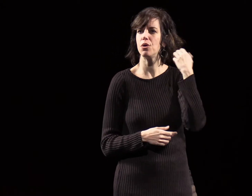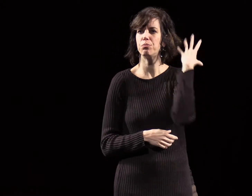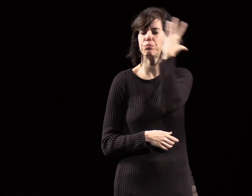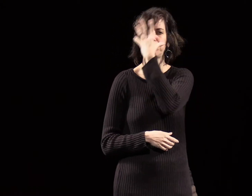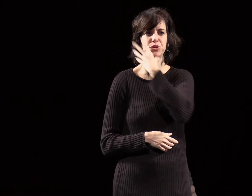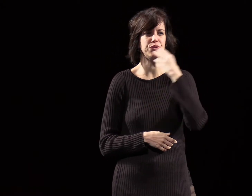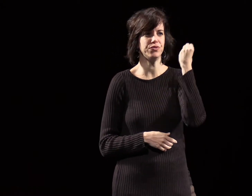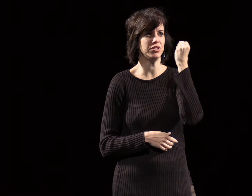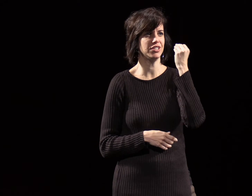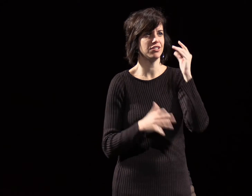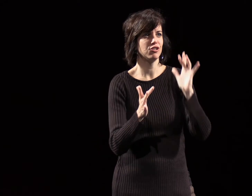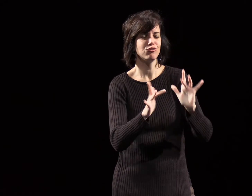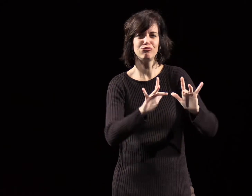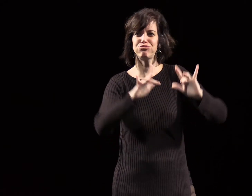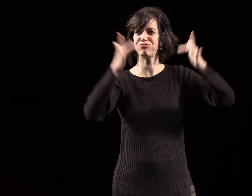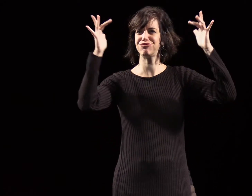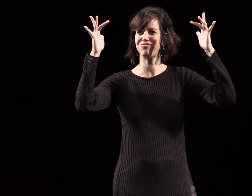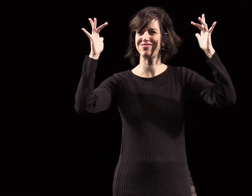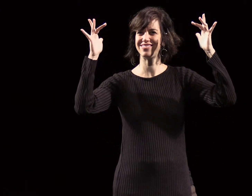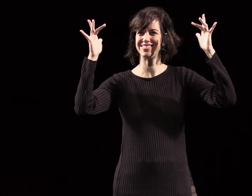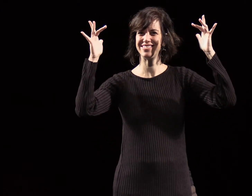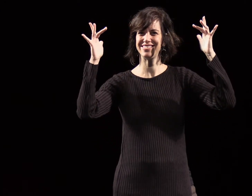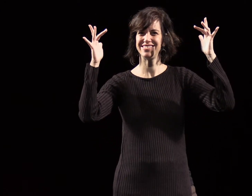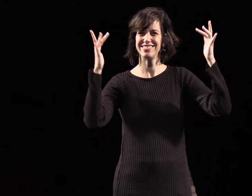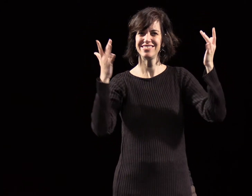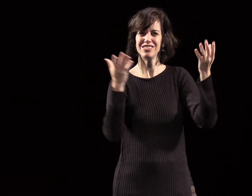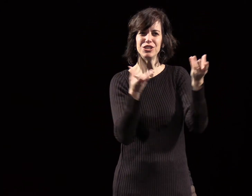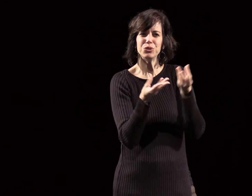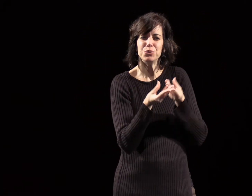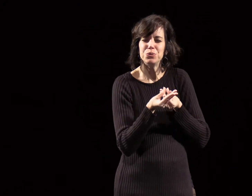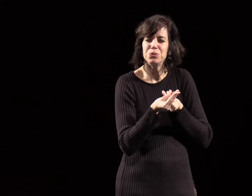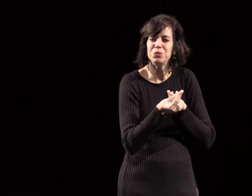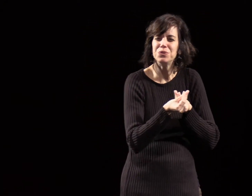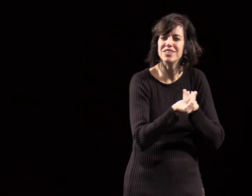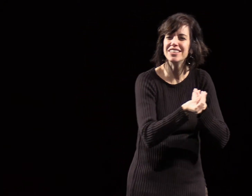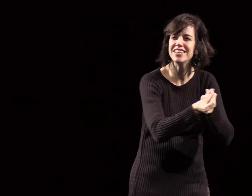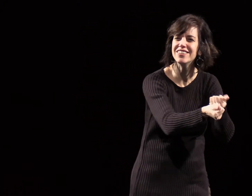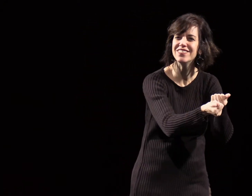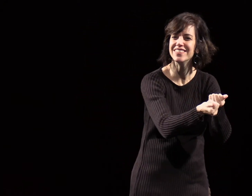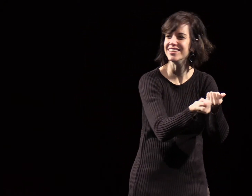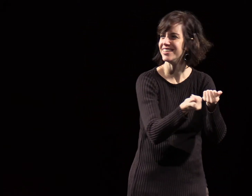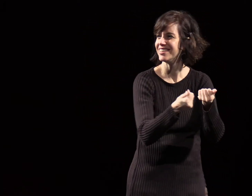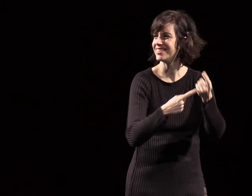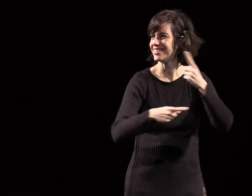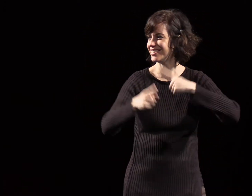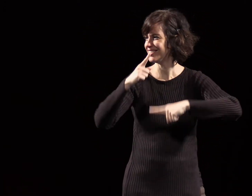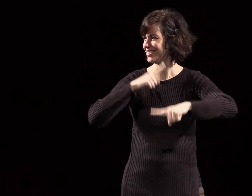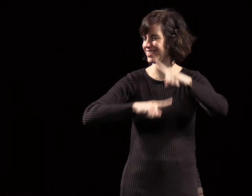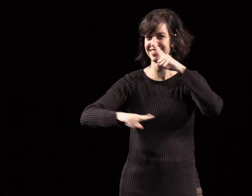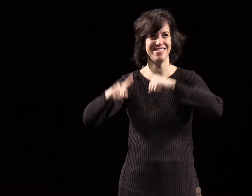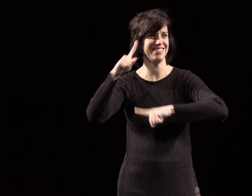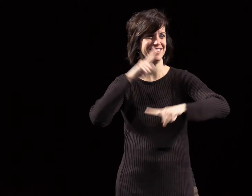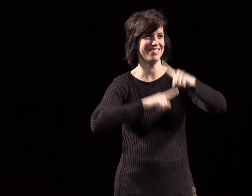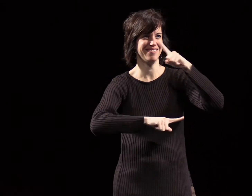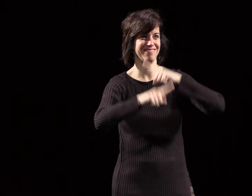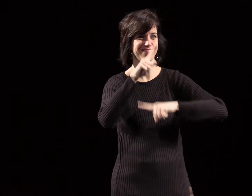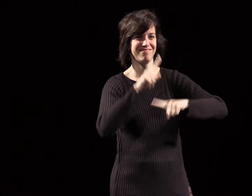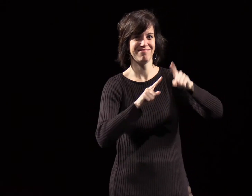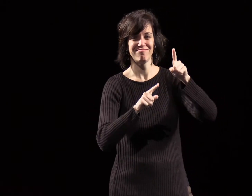I use this sign because it's beautiful, it's shiny, it's cohesive. It's a nice-looking sign.